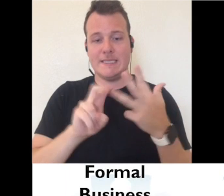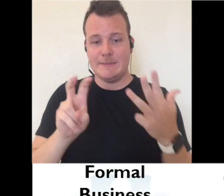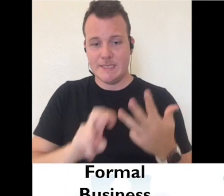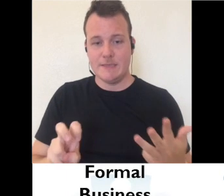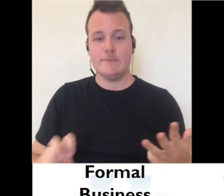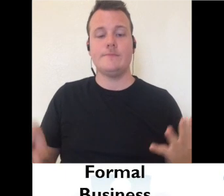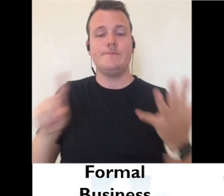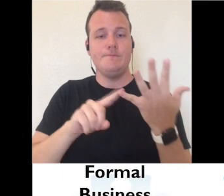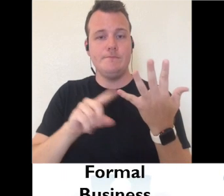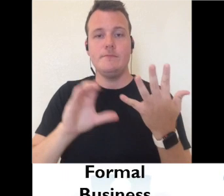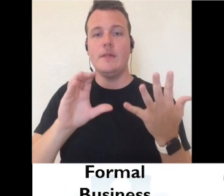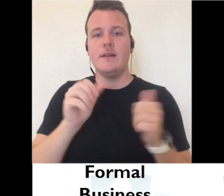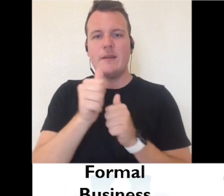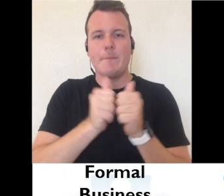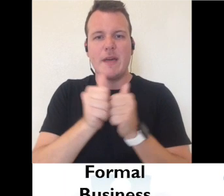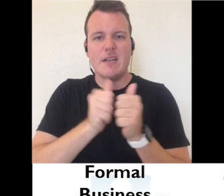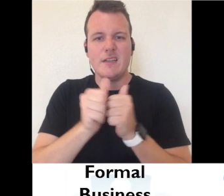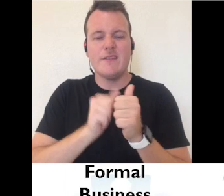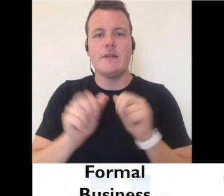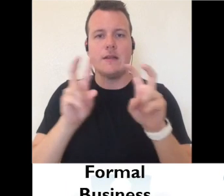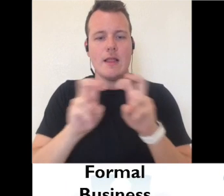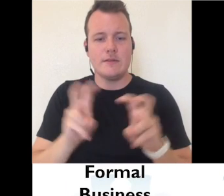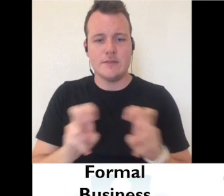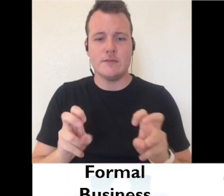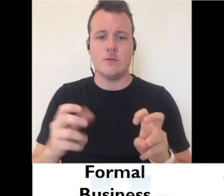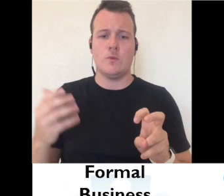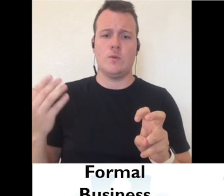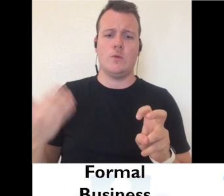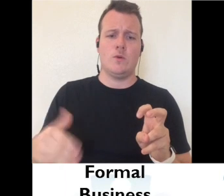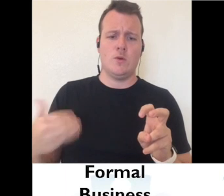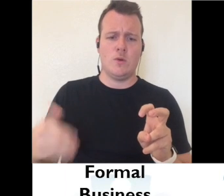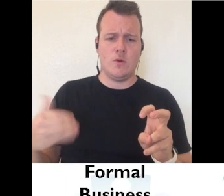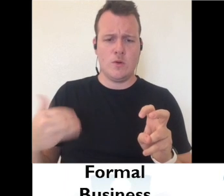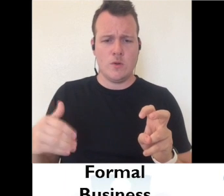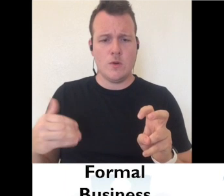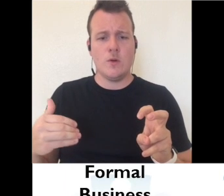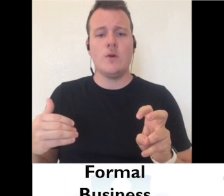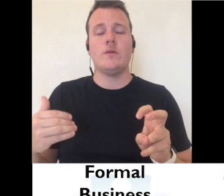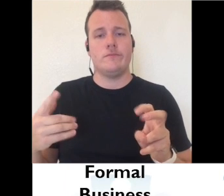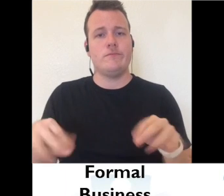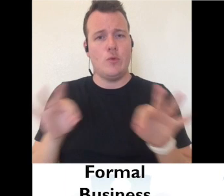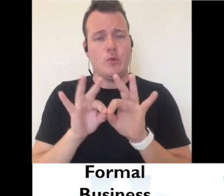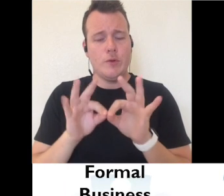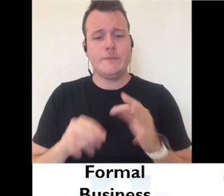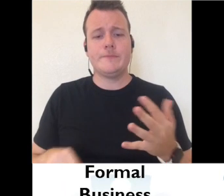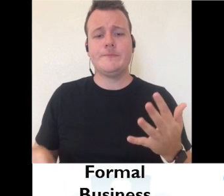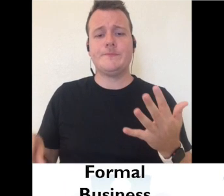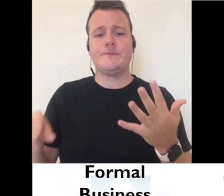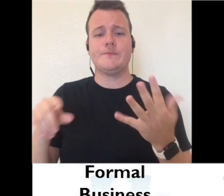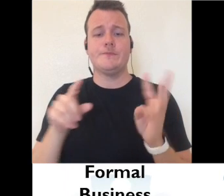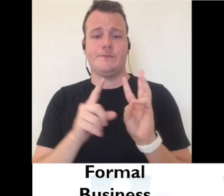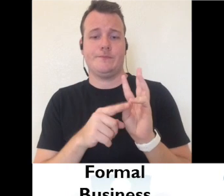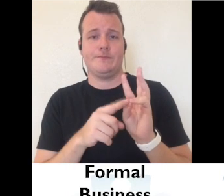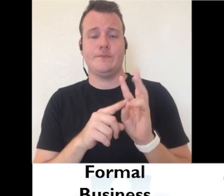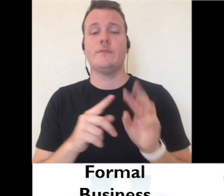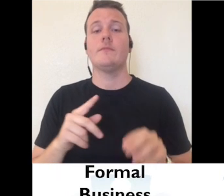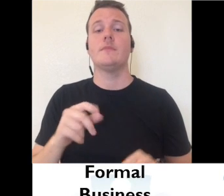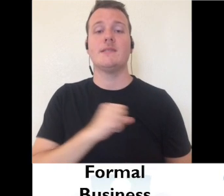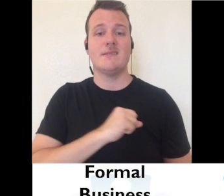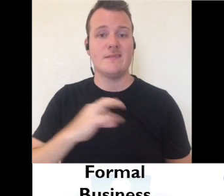personnel and human resources area. The operational plan the financial